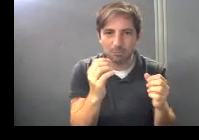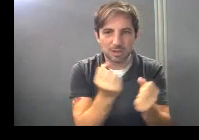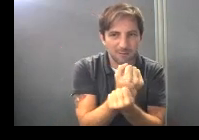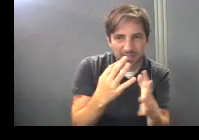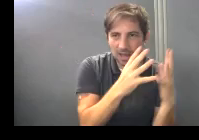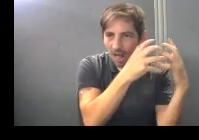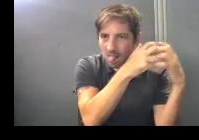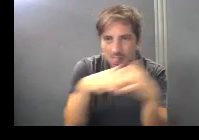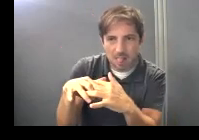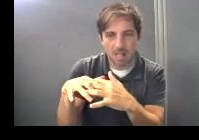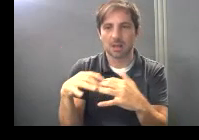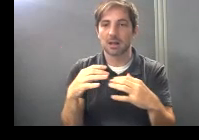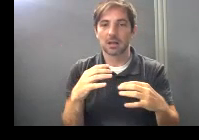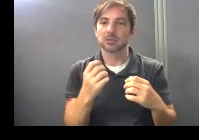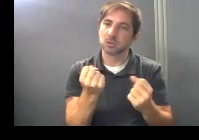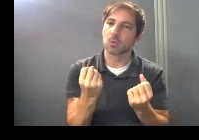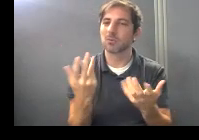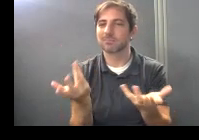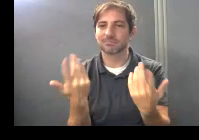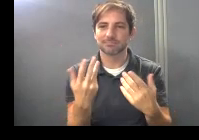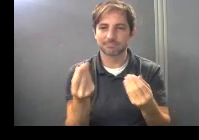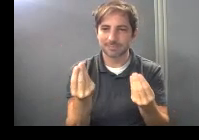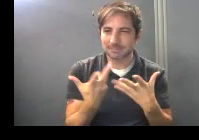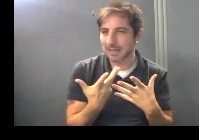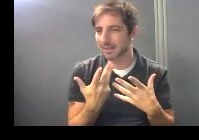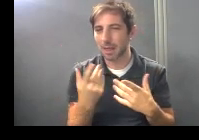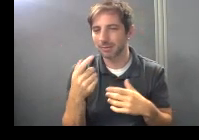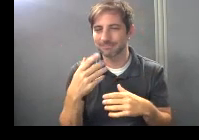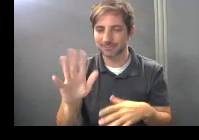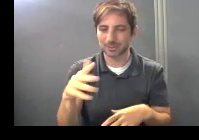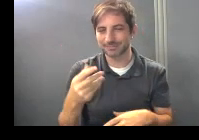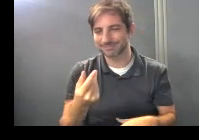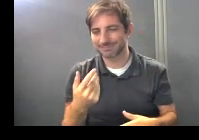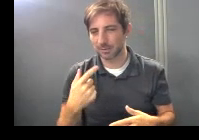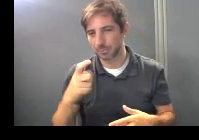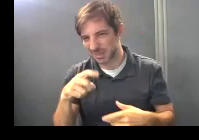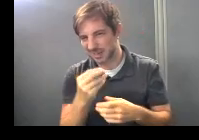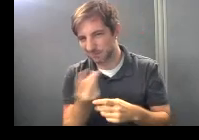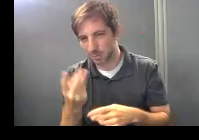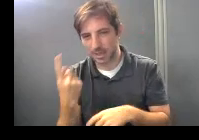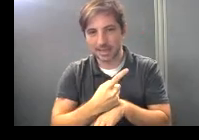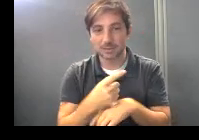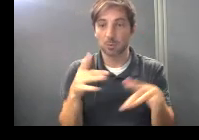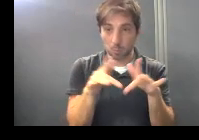LET'S MAKE SURE THAT, THAT -- GIVE US A COUPLE OF DAYS THERE. ALONG WITH THE RECORDING, YOU WILL RECEIVE A LIST OF RESOURCES AND SURVEY.